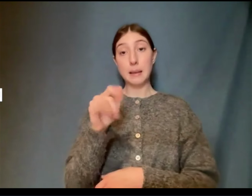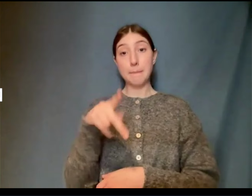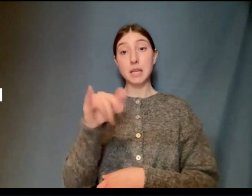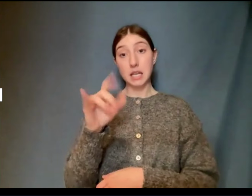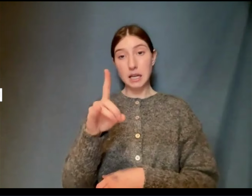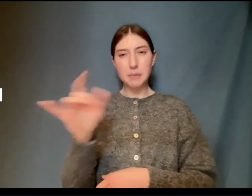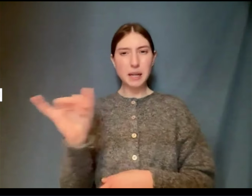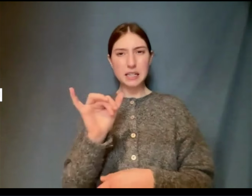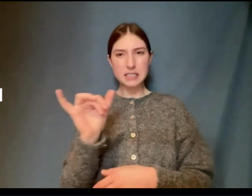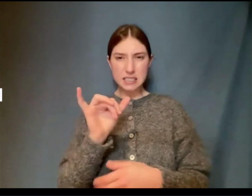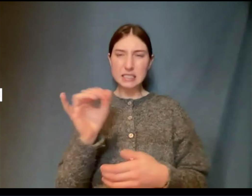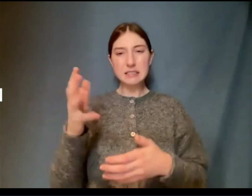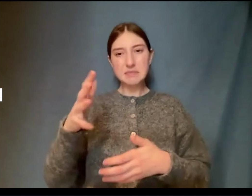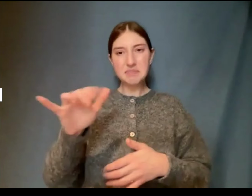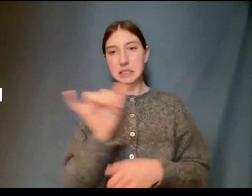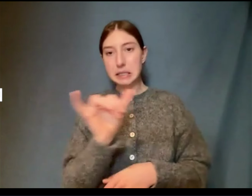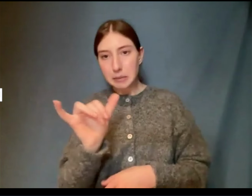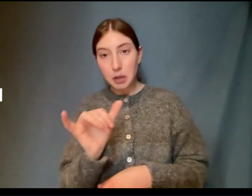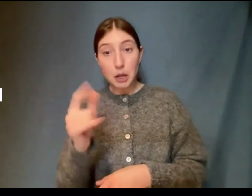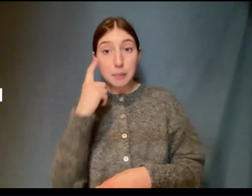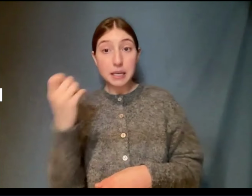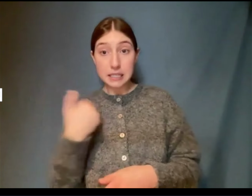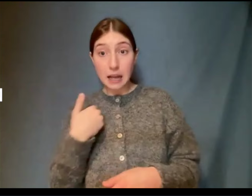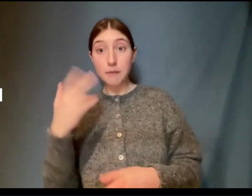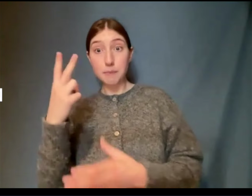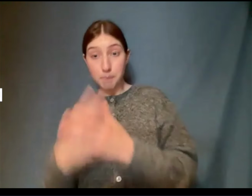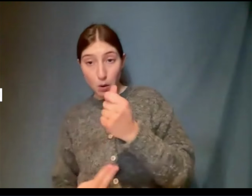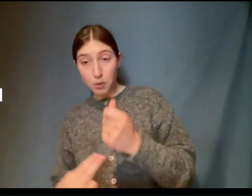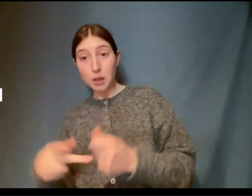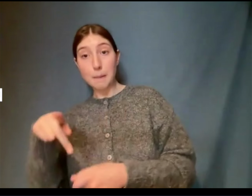non-polar part, which is good, right? Because you want it to mix with water and you also want it to